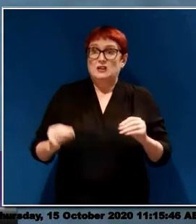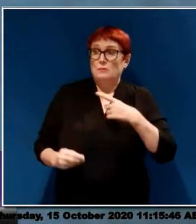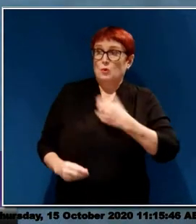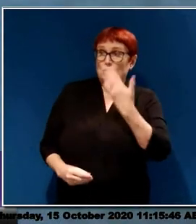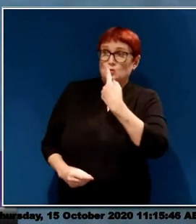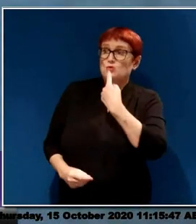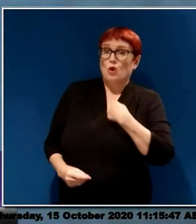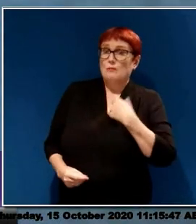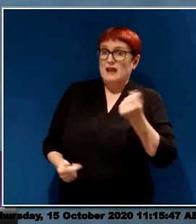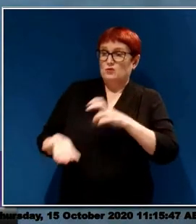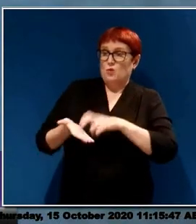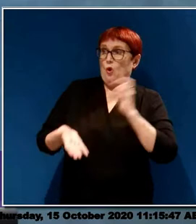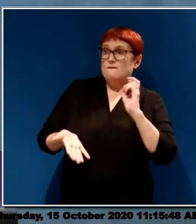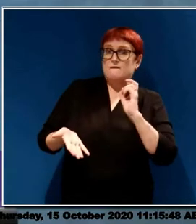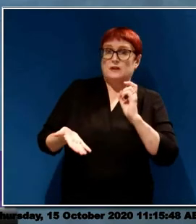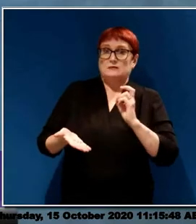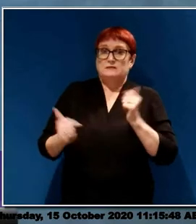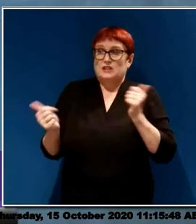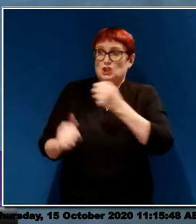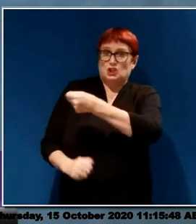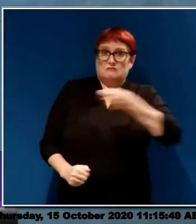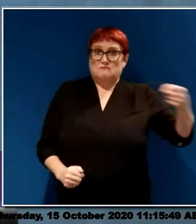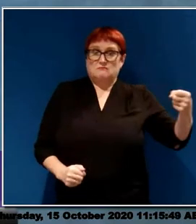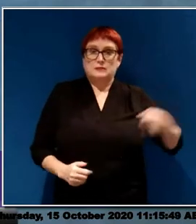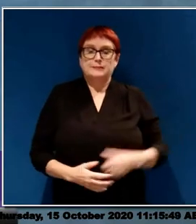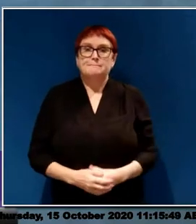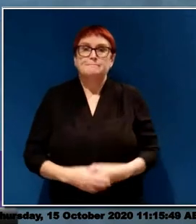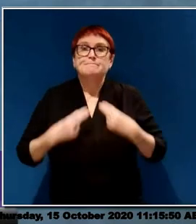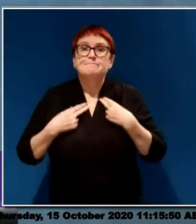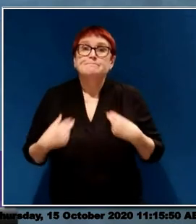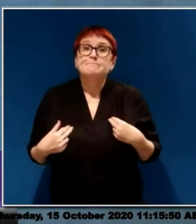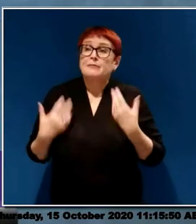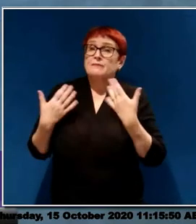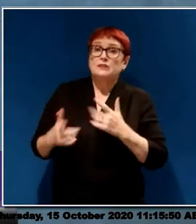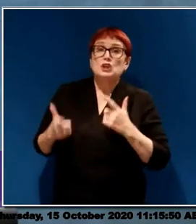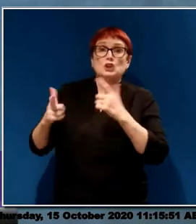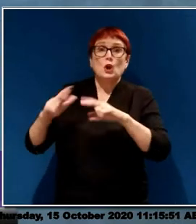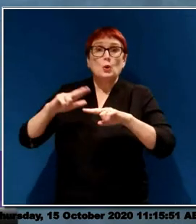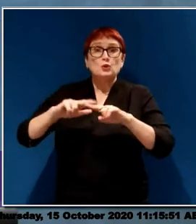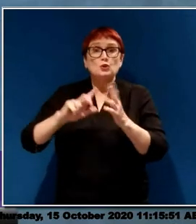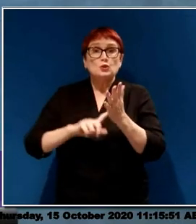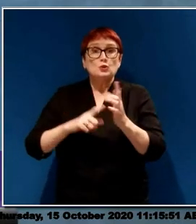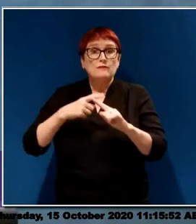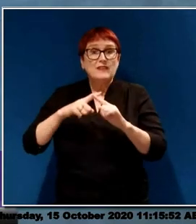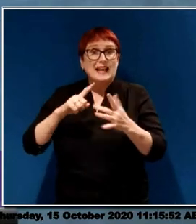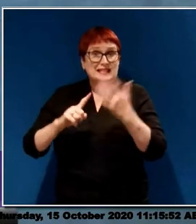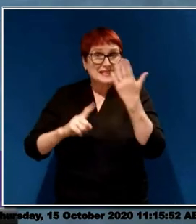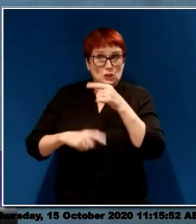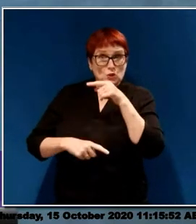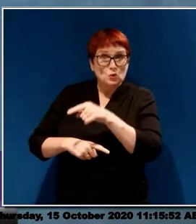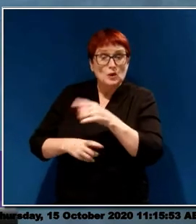After Jack stopped going to Flexi, is it fair to say that was it for him for formal education?